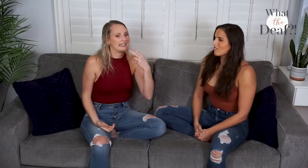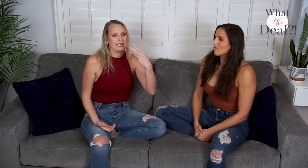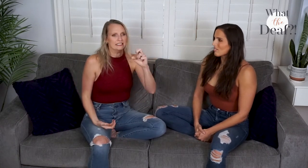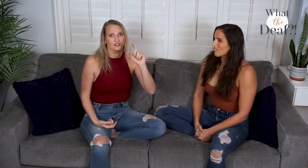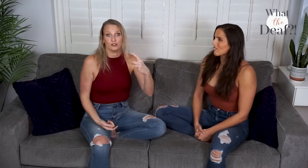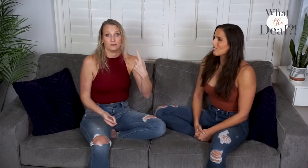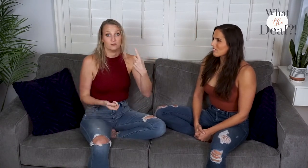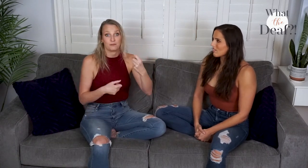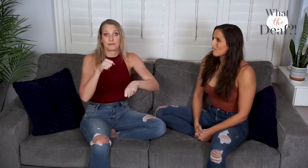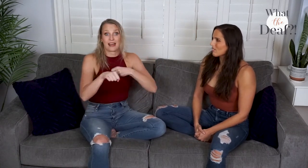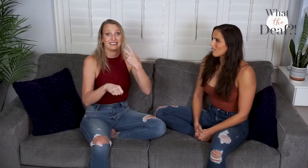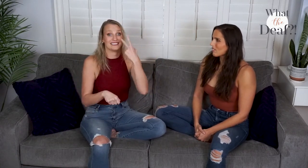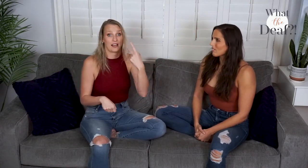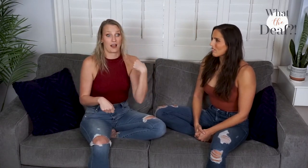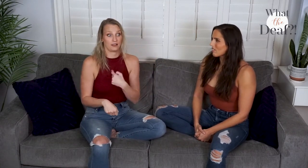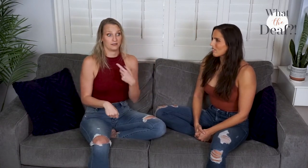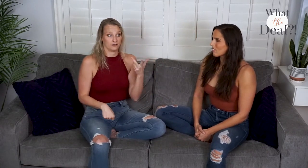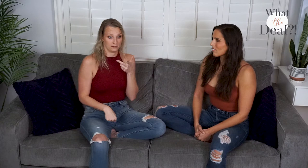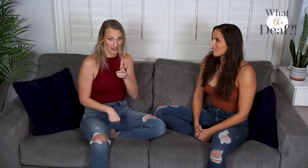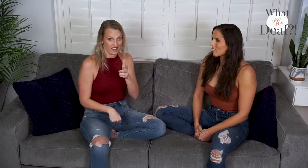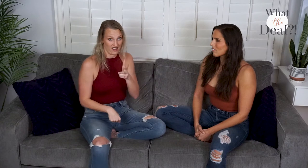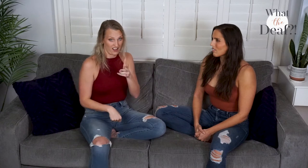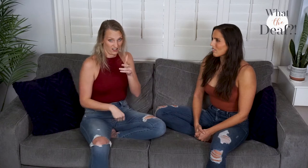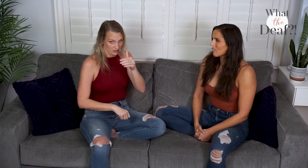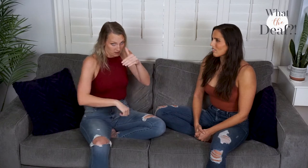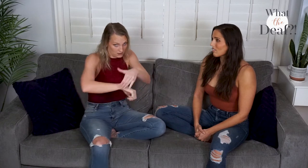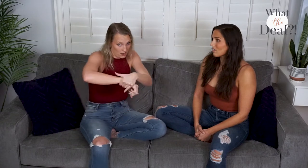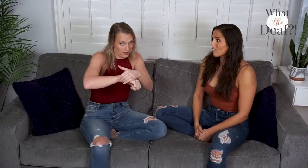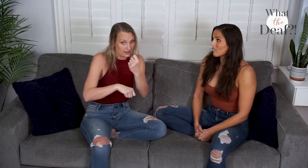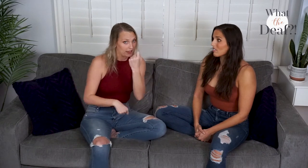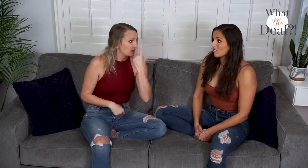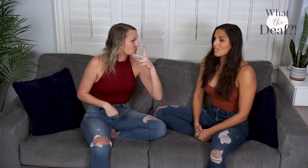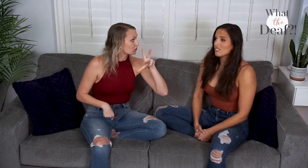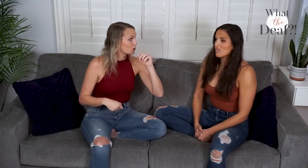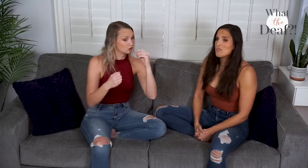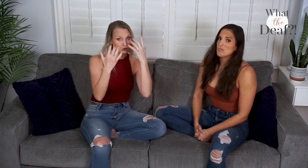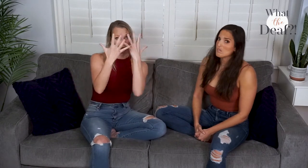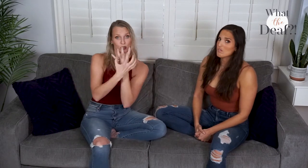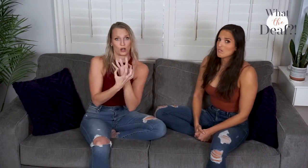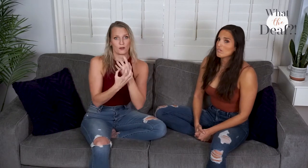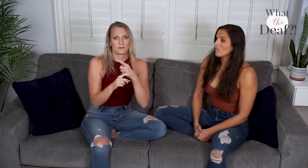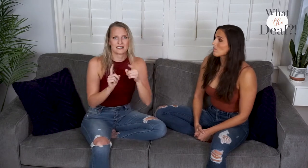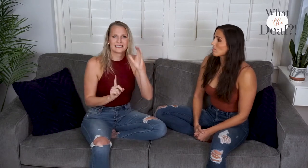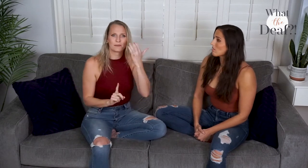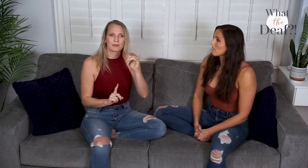And he just rode his bike, saw us, and this was 11:30 at night so it’s dark.